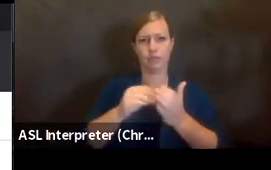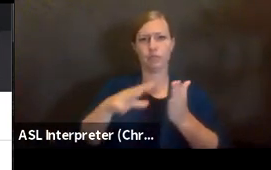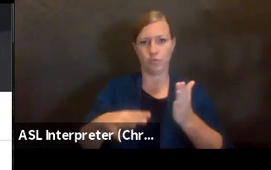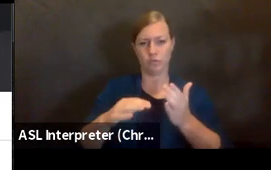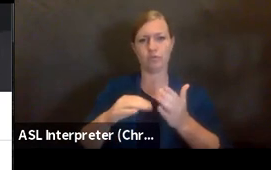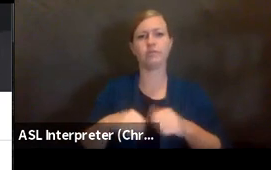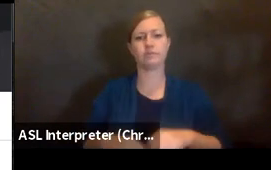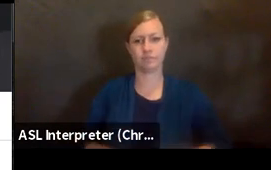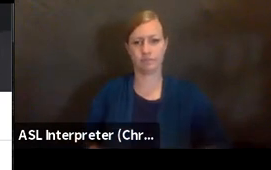Katherine Livick - ESD 112: Check my points.